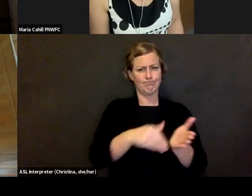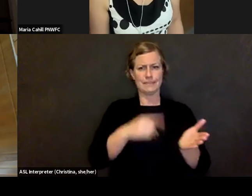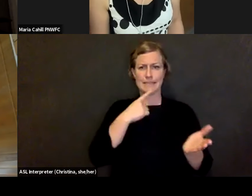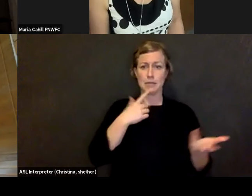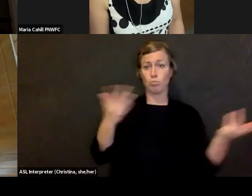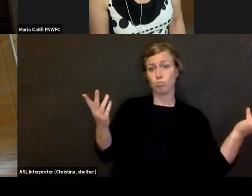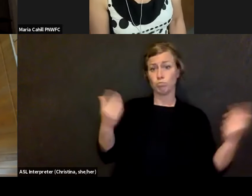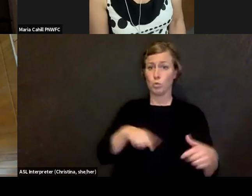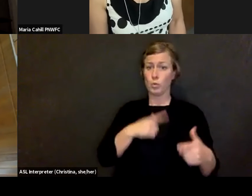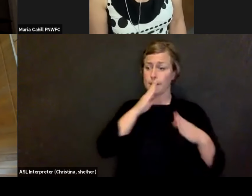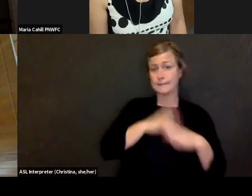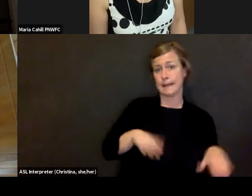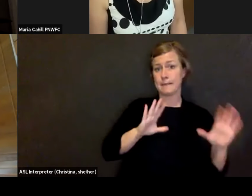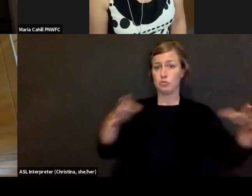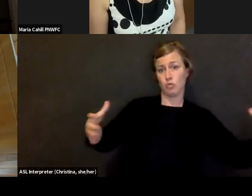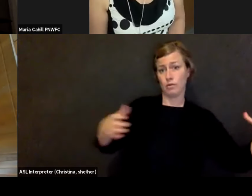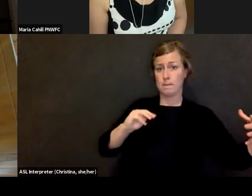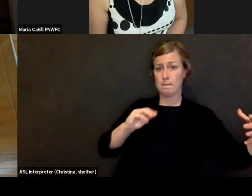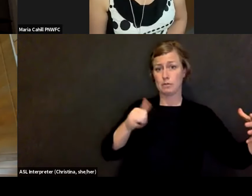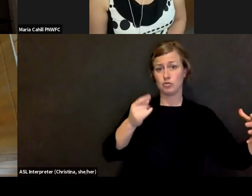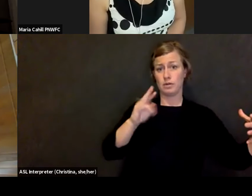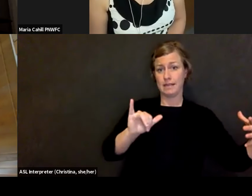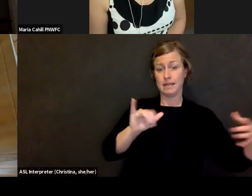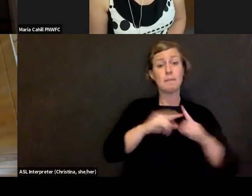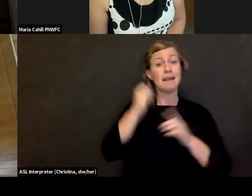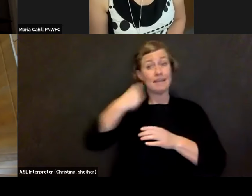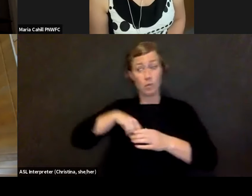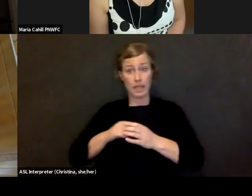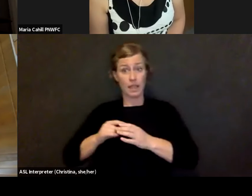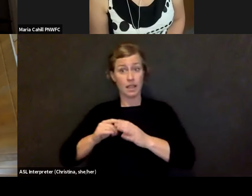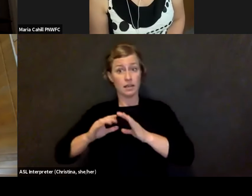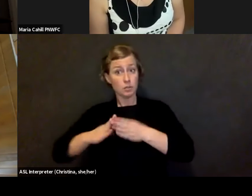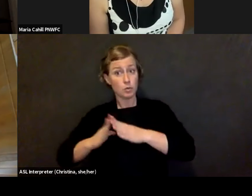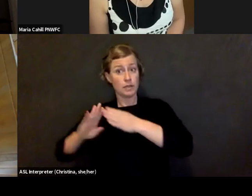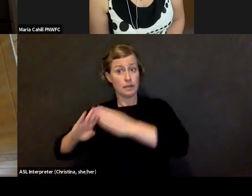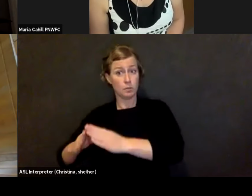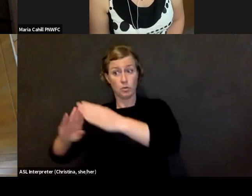last election, not so much. But you keep hearing those phrases said over and over again. Well, if we